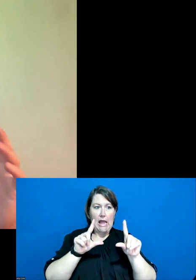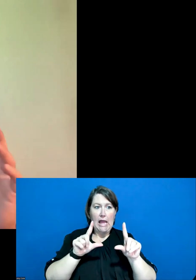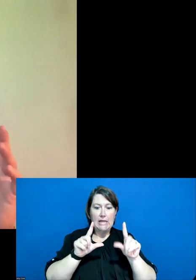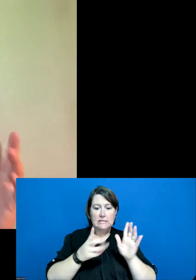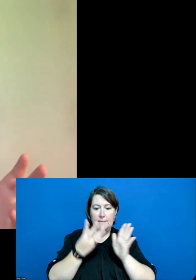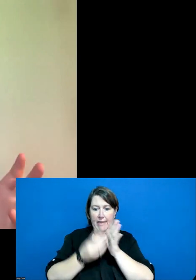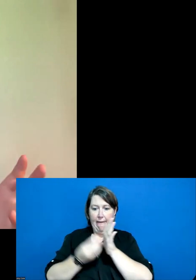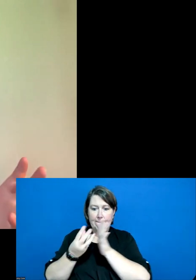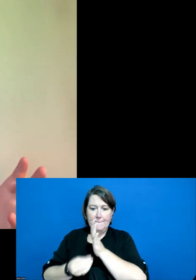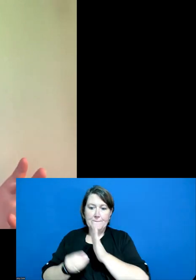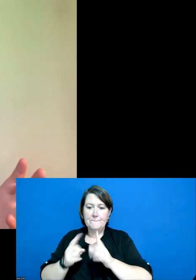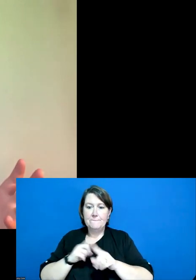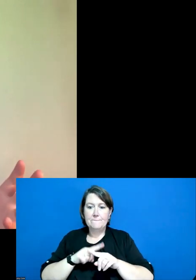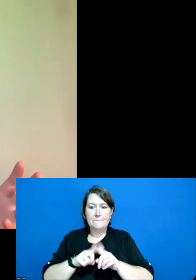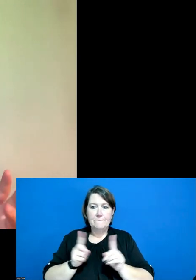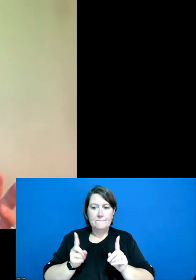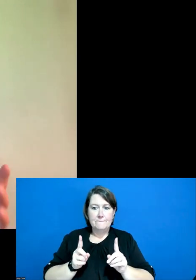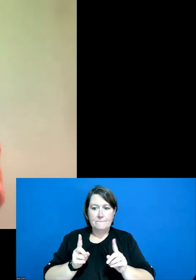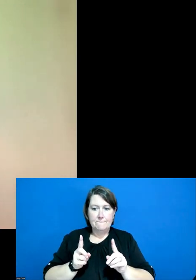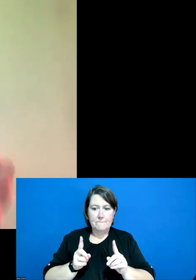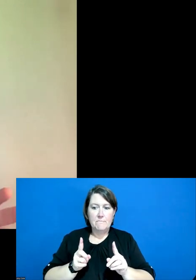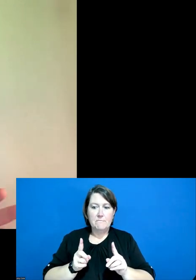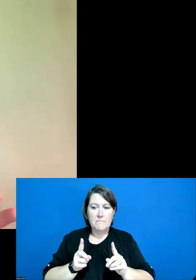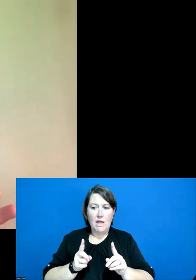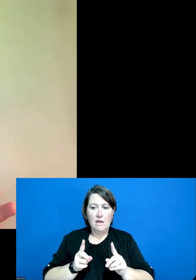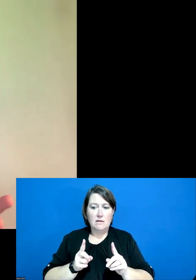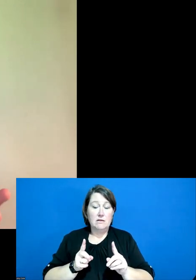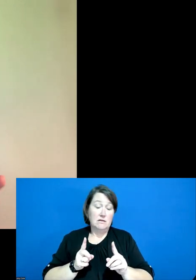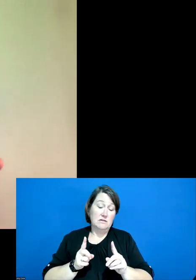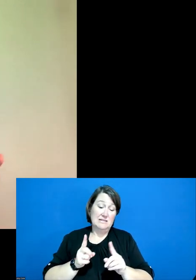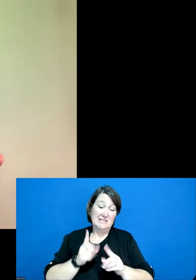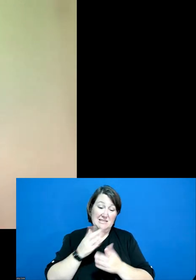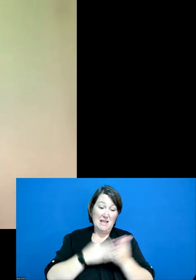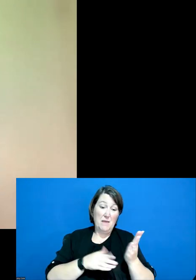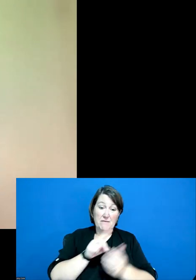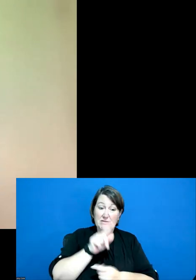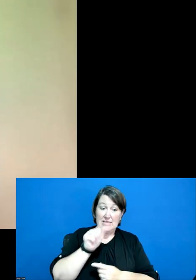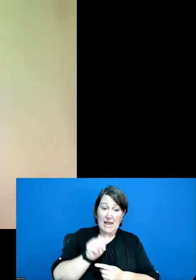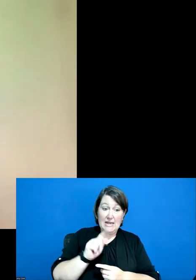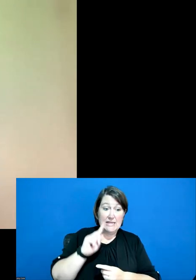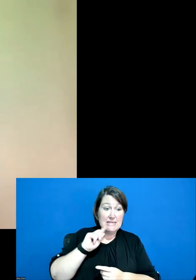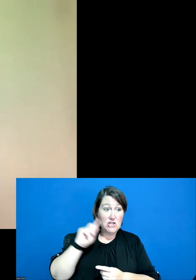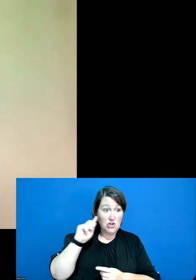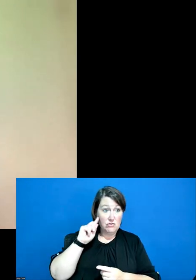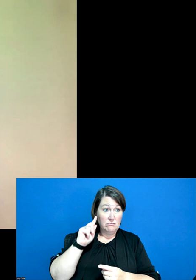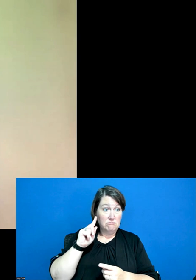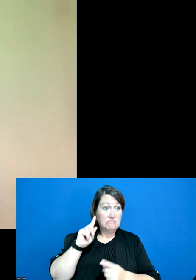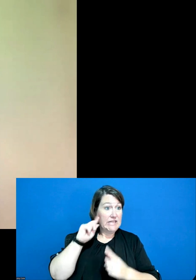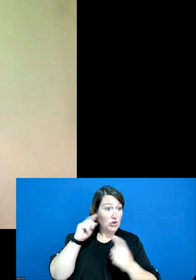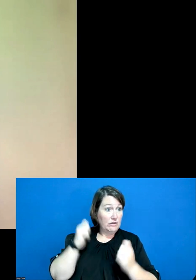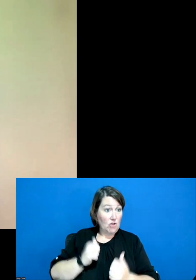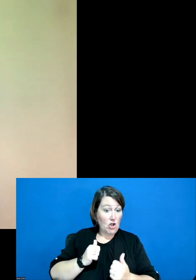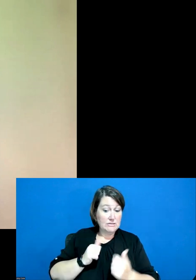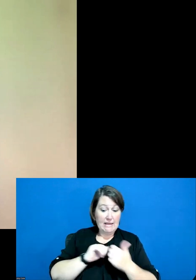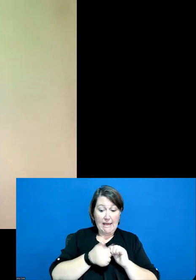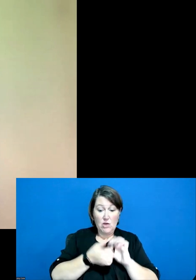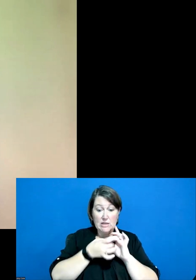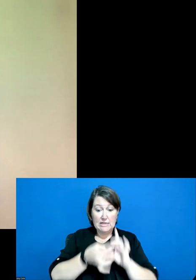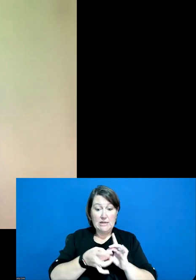But the claims data, often, we could look at hearing loss and look at how they're connected with multiple risk factors.